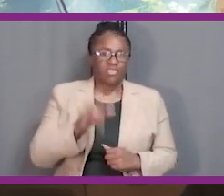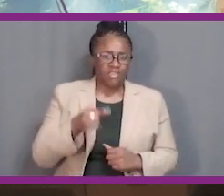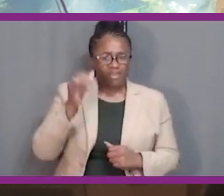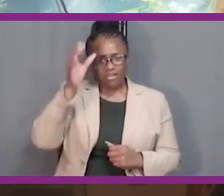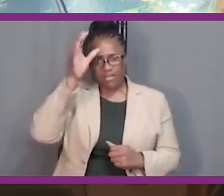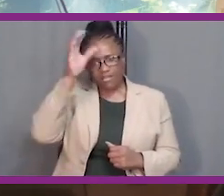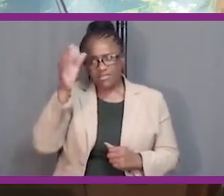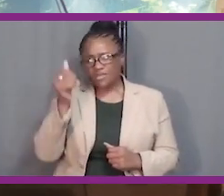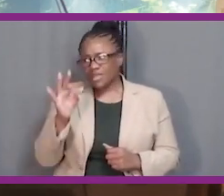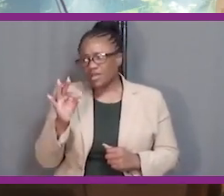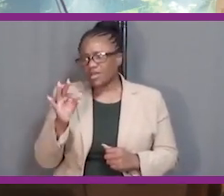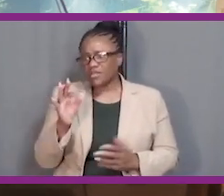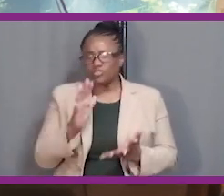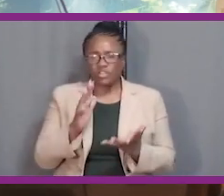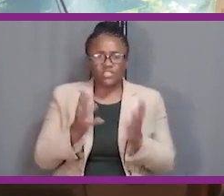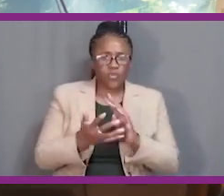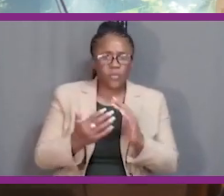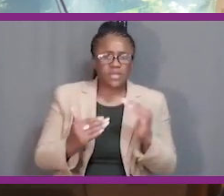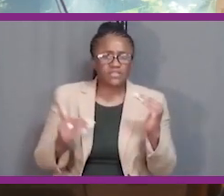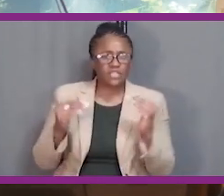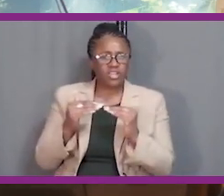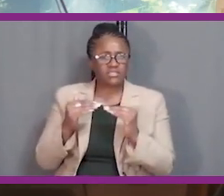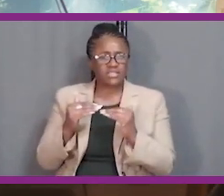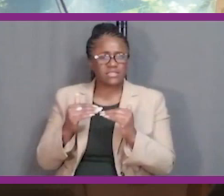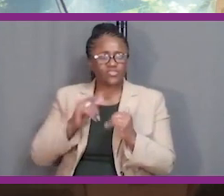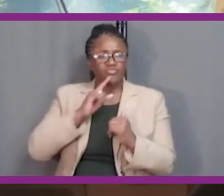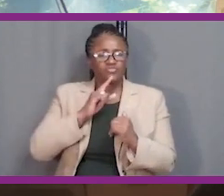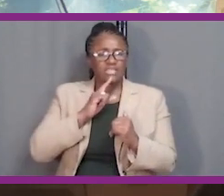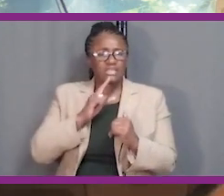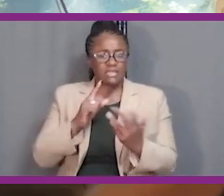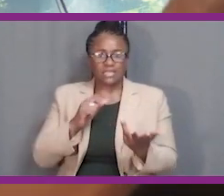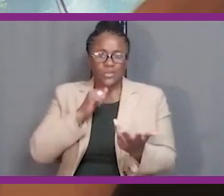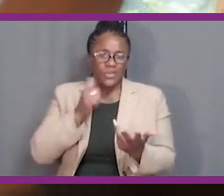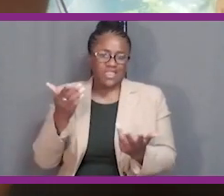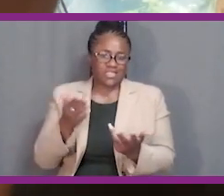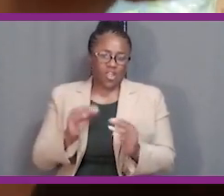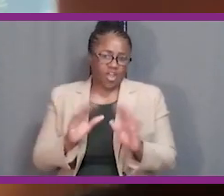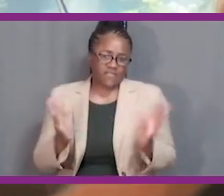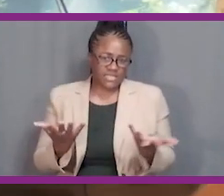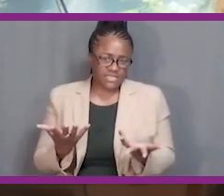there obviously yet. So the question is in the meantime, again, how do we have these layers of